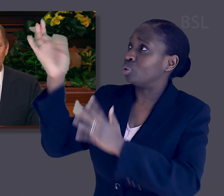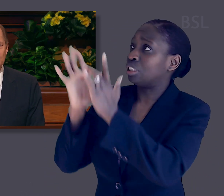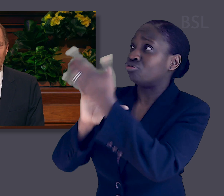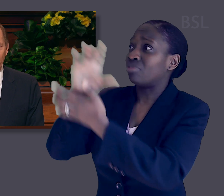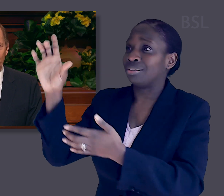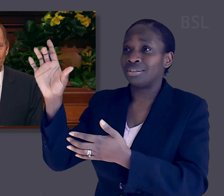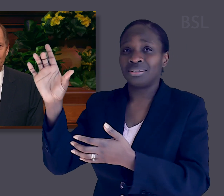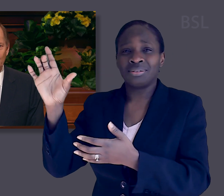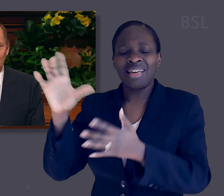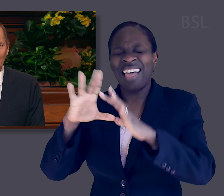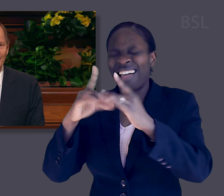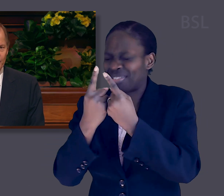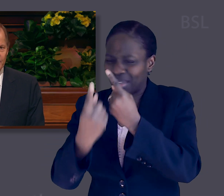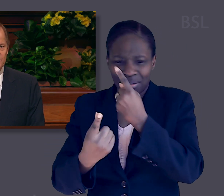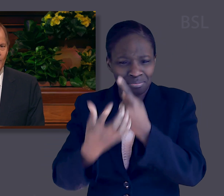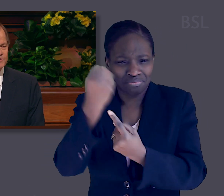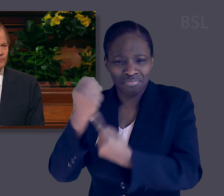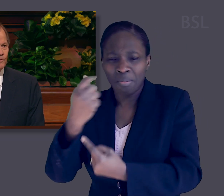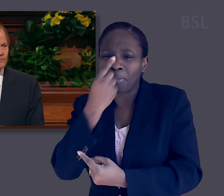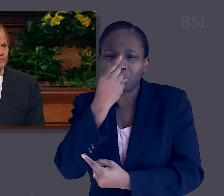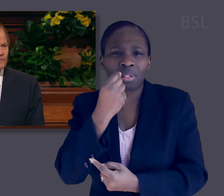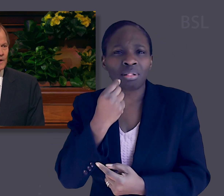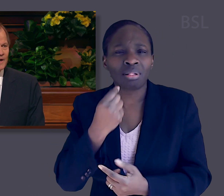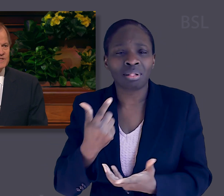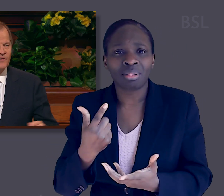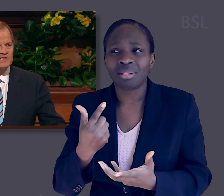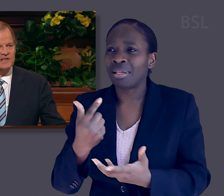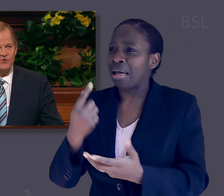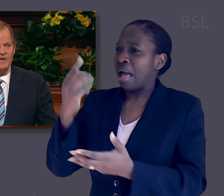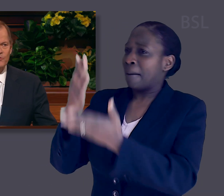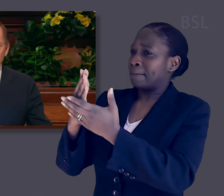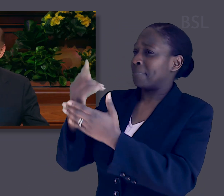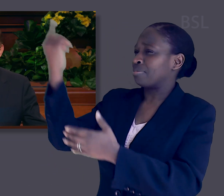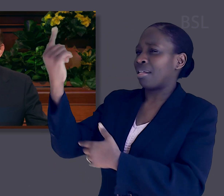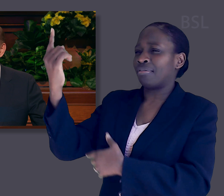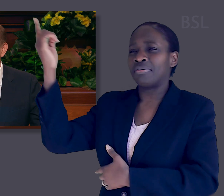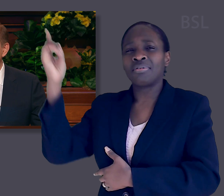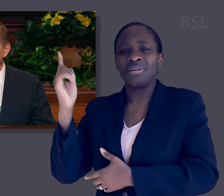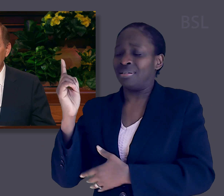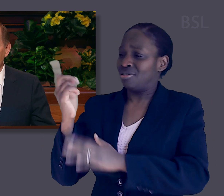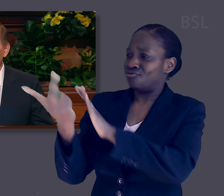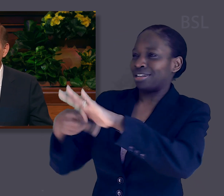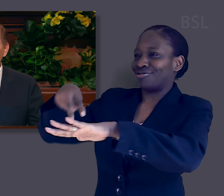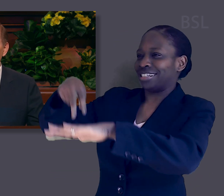Because of Him, everything is possible. His visit as a resurrected Saviour, introduced by God the Father,